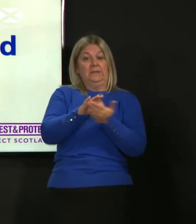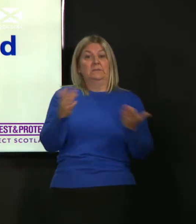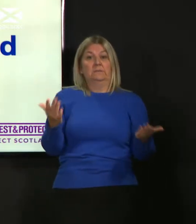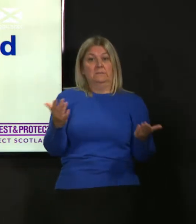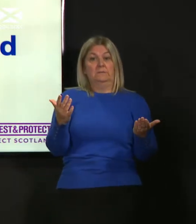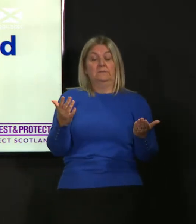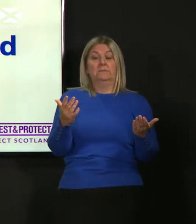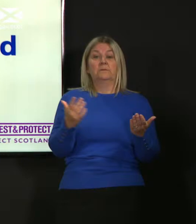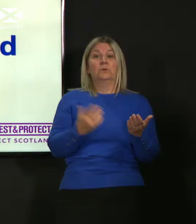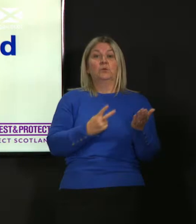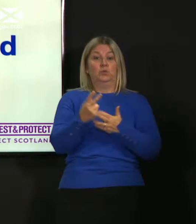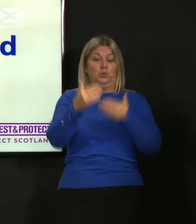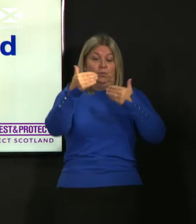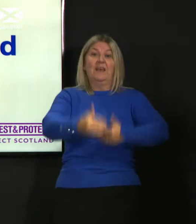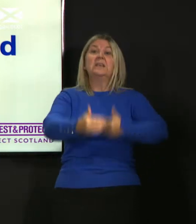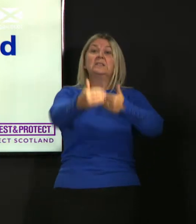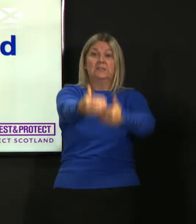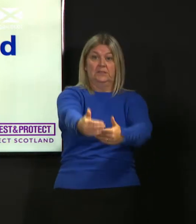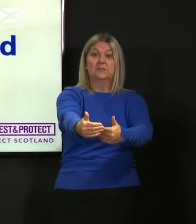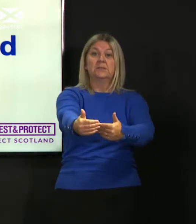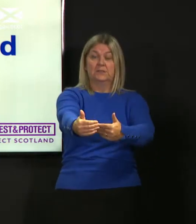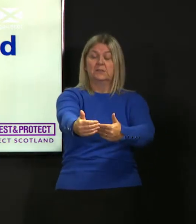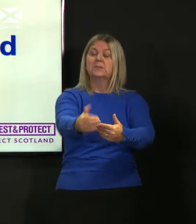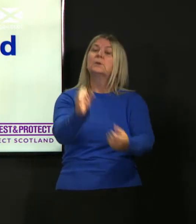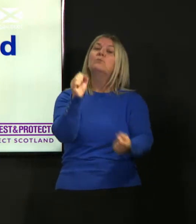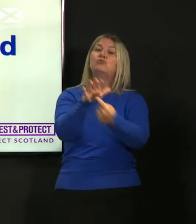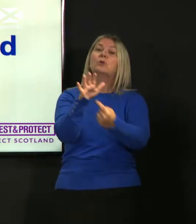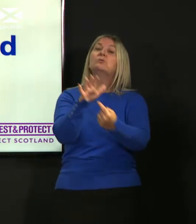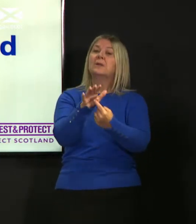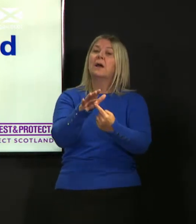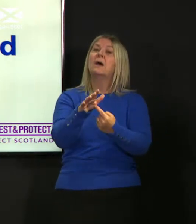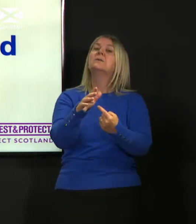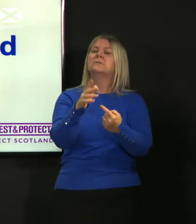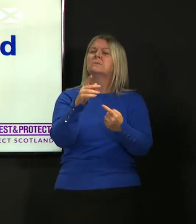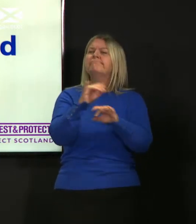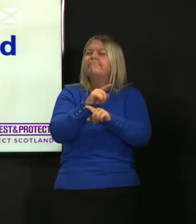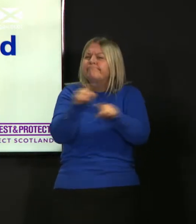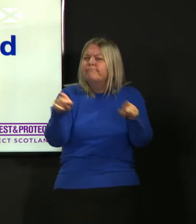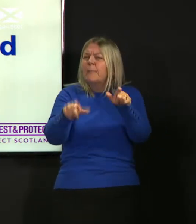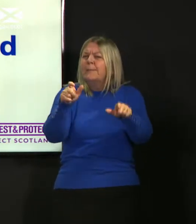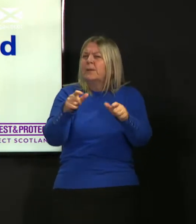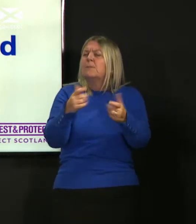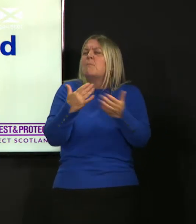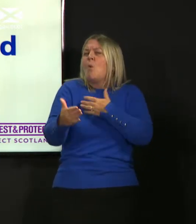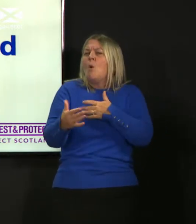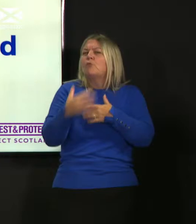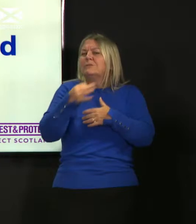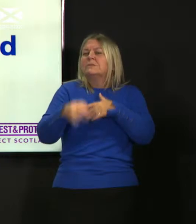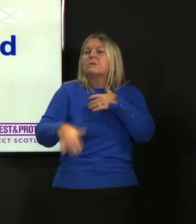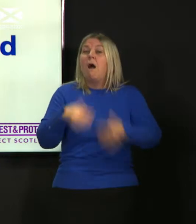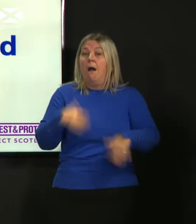We are prioritising those most at risk from harm now. As we completely but necessarily change